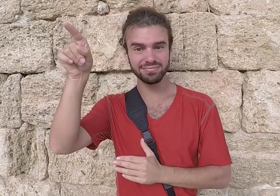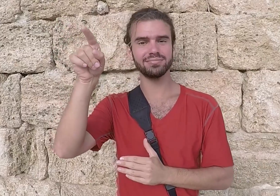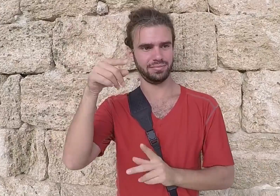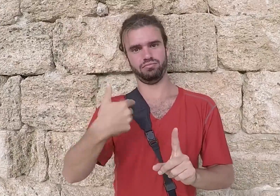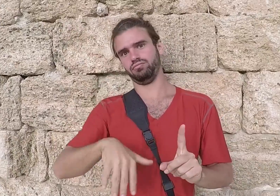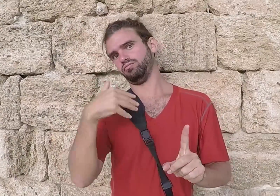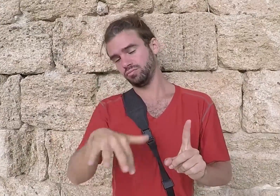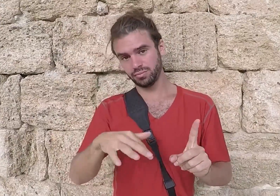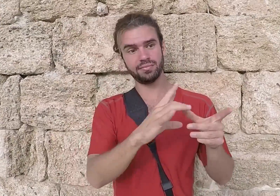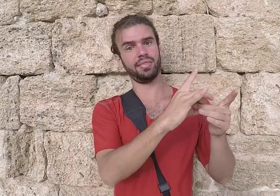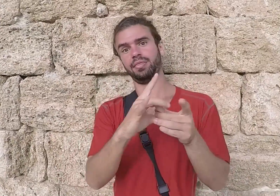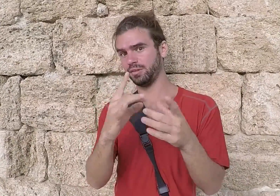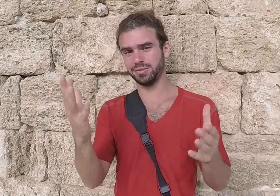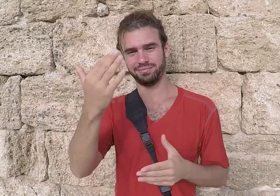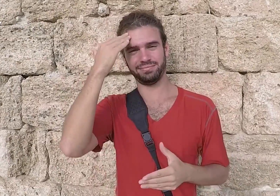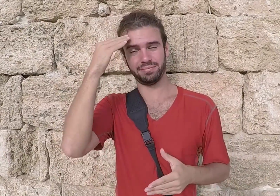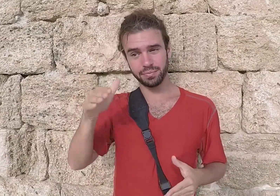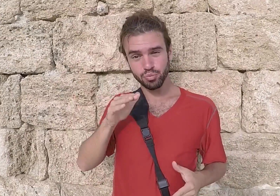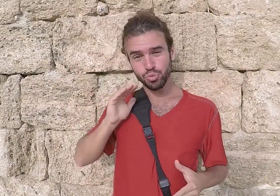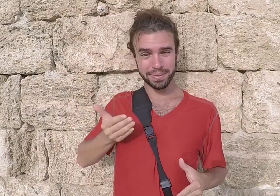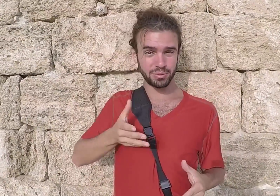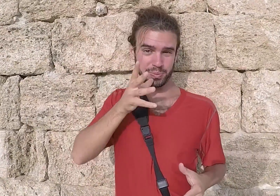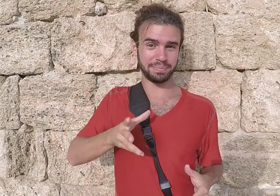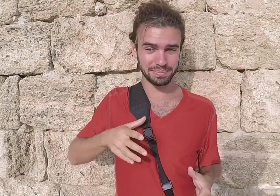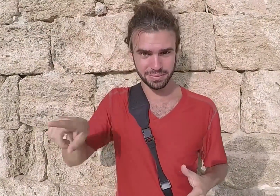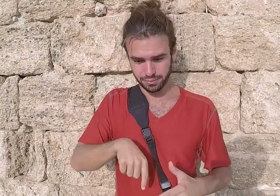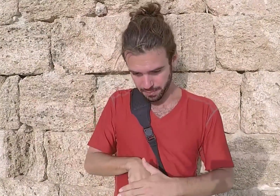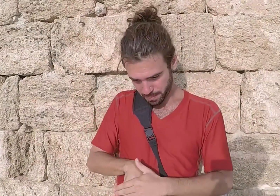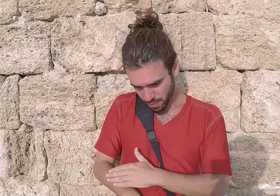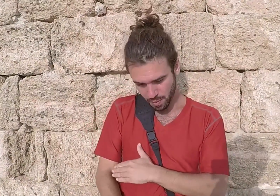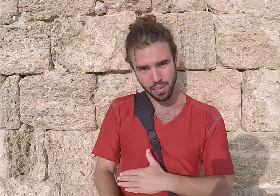Now it's related to the abortion law.